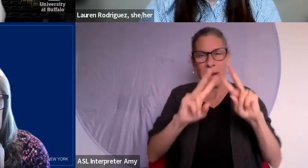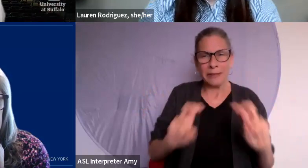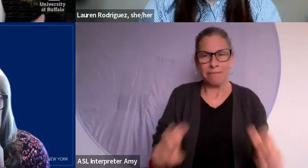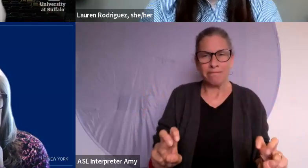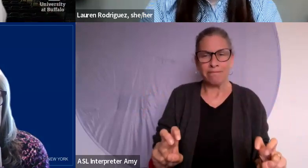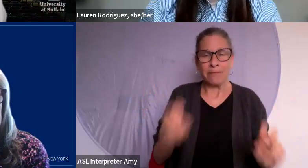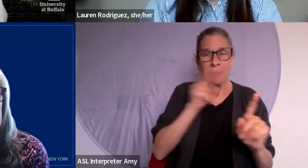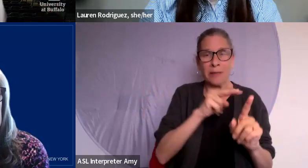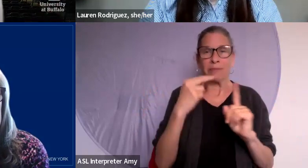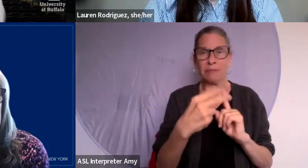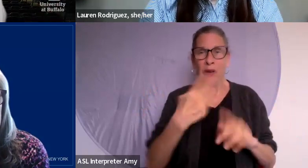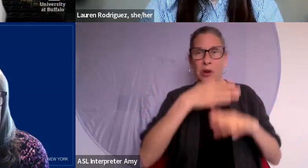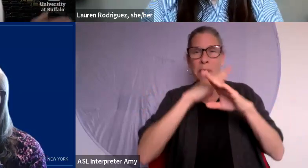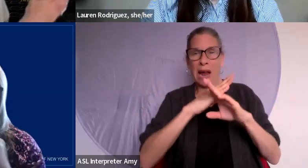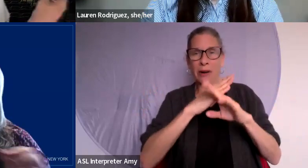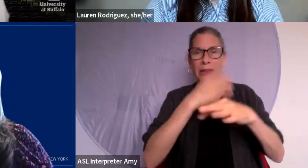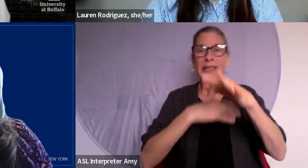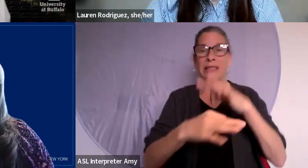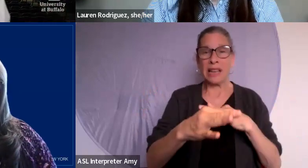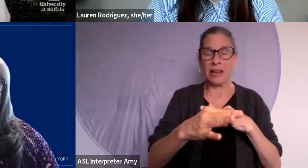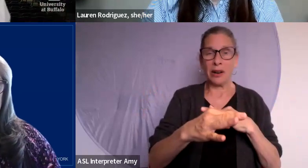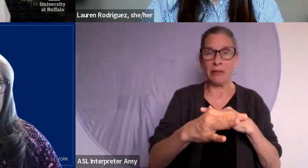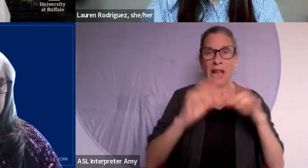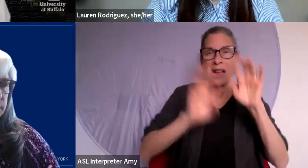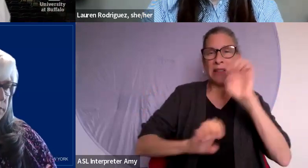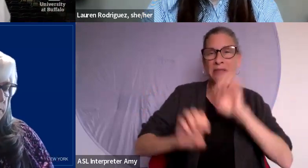the lens of barriers rather than evaluating specifically to the